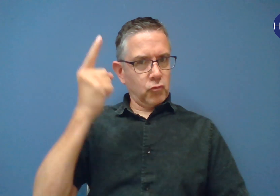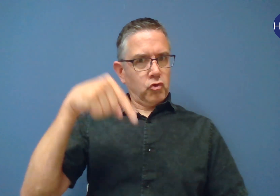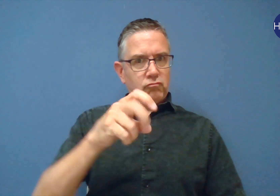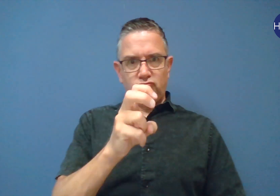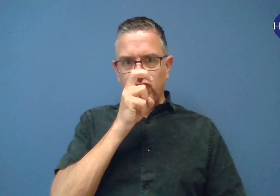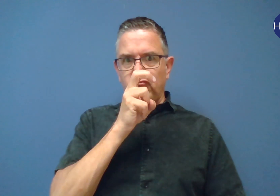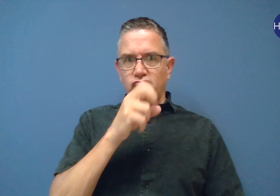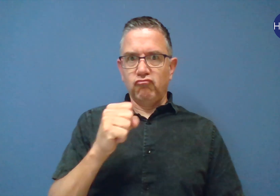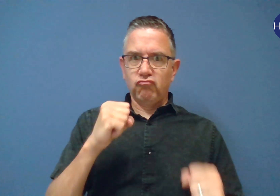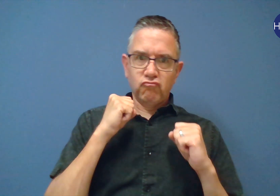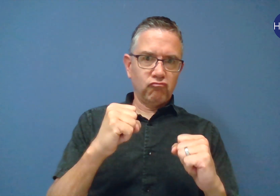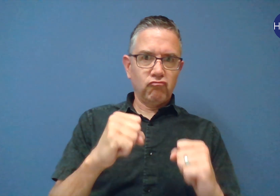This is our first state that strictly require the captioning. Kudos!